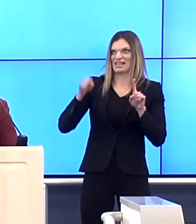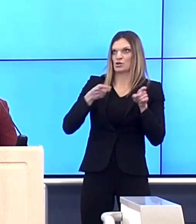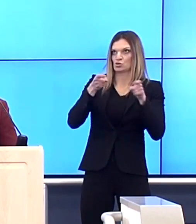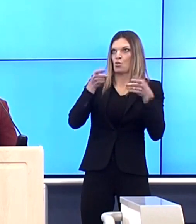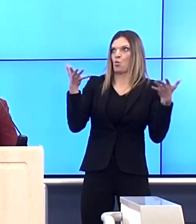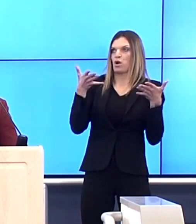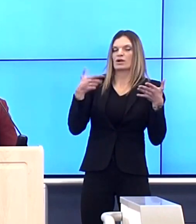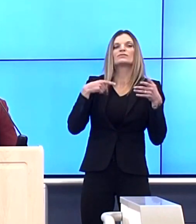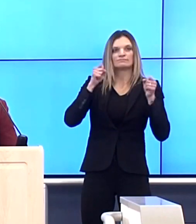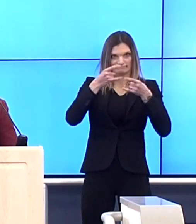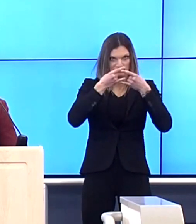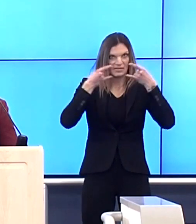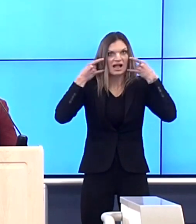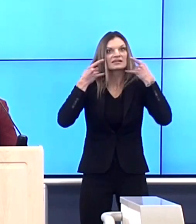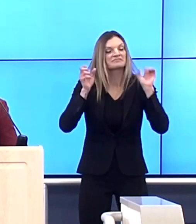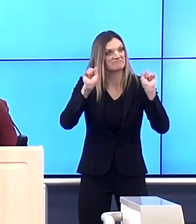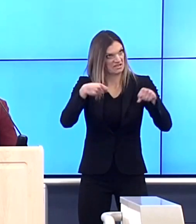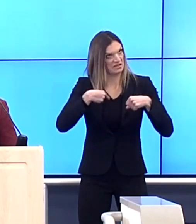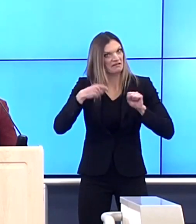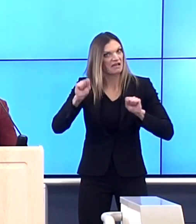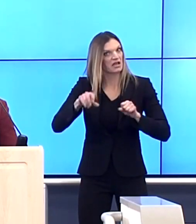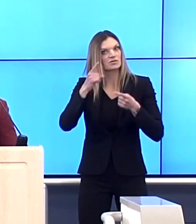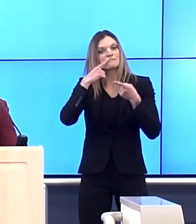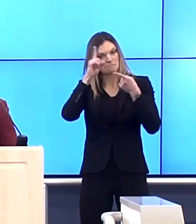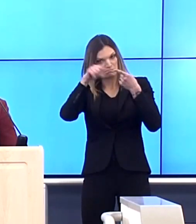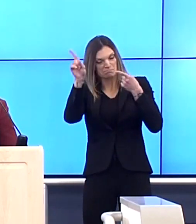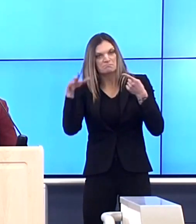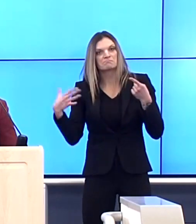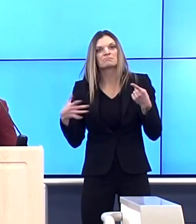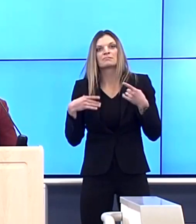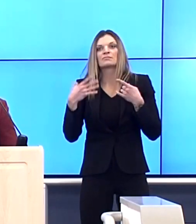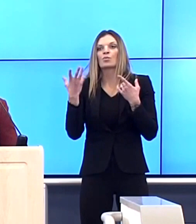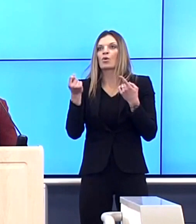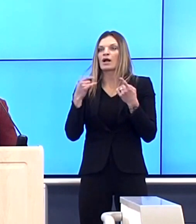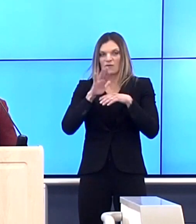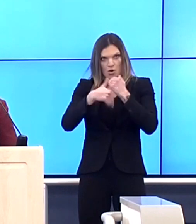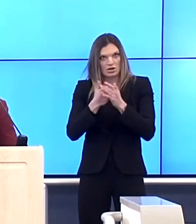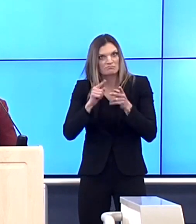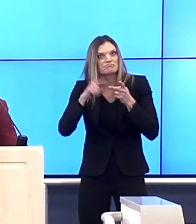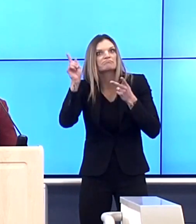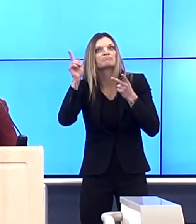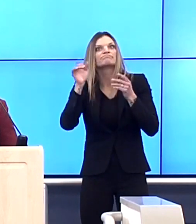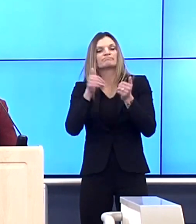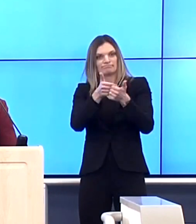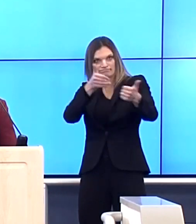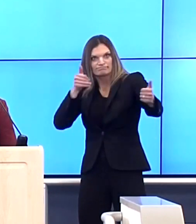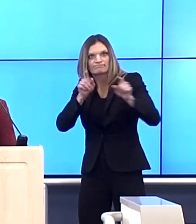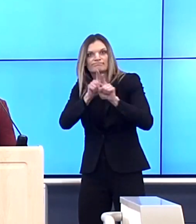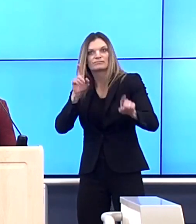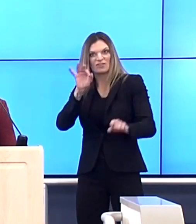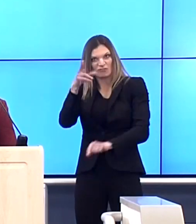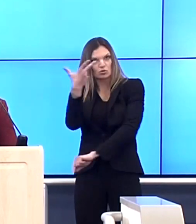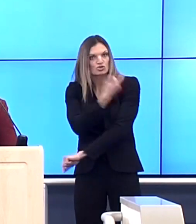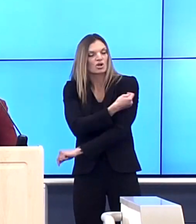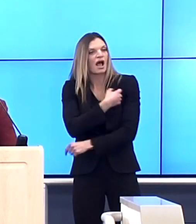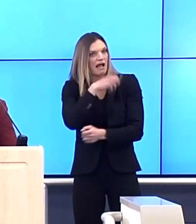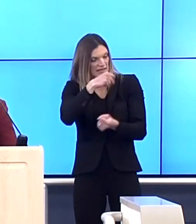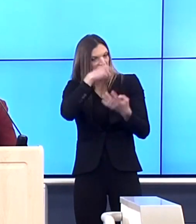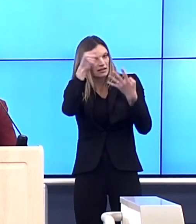ON WHAT THEY CAN DO. WEAR YOUR MASK, AVOID INDOOR WEAR YOUR MASK, AVOID INDOOR GATHERINGS IF YOU CAN, MAINTAIN GATHERINGS IF YOU CAN, MAINTAIN YOUR DISTANCE FROM OTHERS, GET YOUR DISTANCE FROM OTHERS, GET YOUR FLU SHOT, AND PLEASE, TAKE